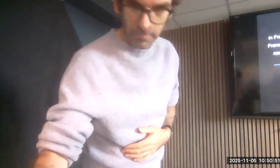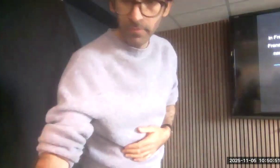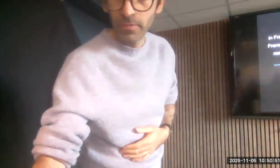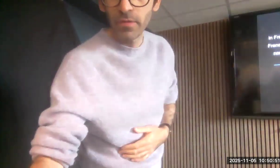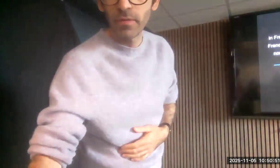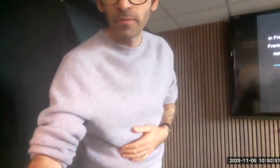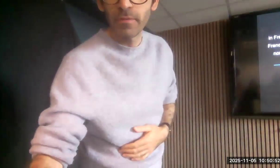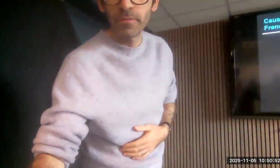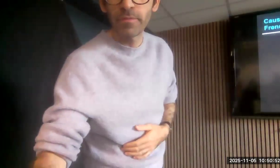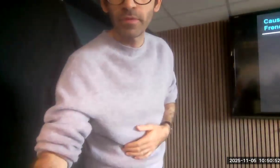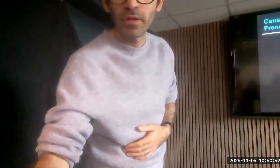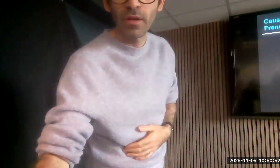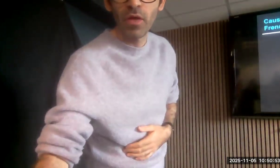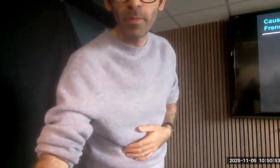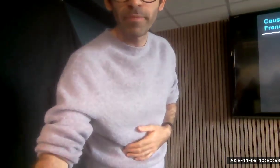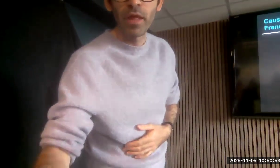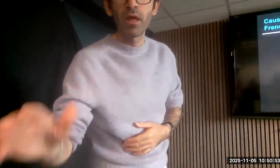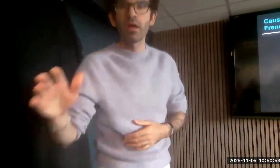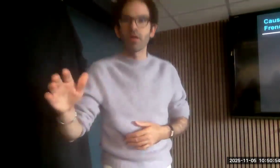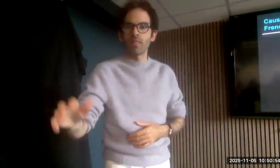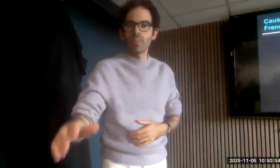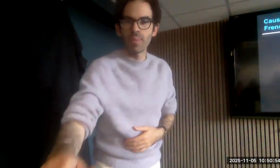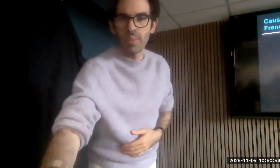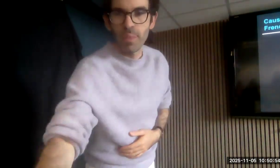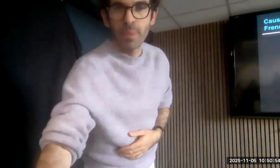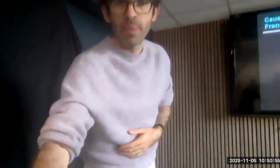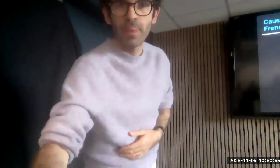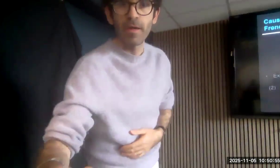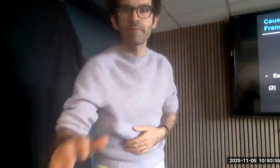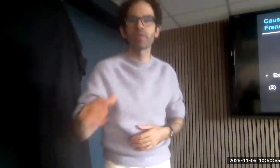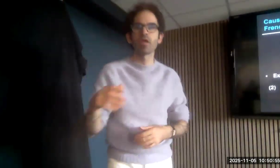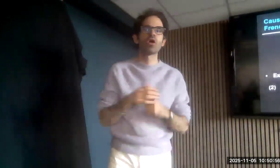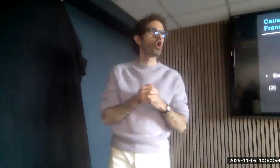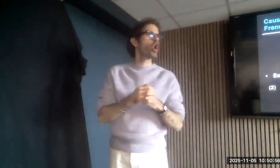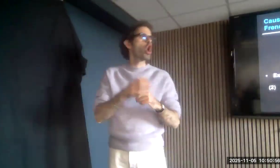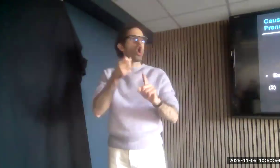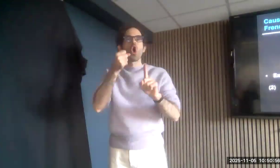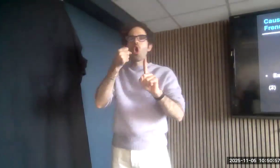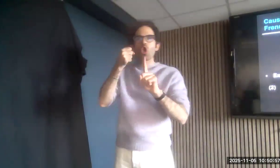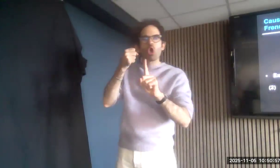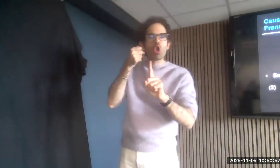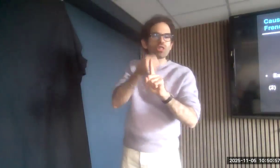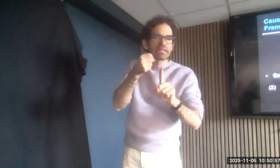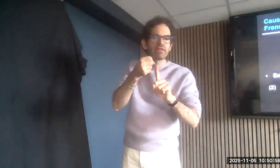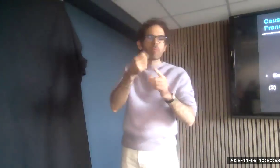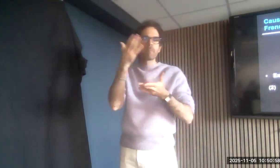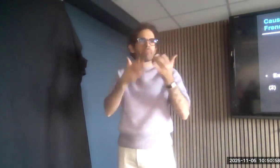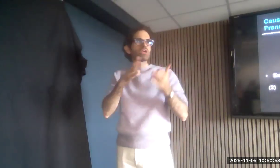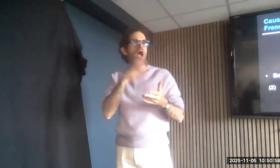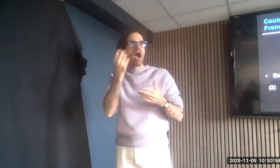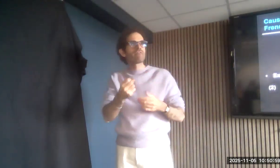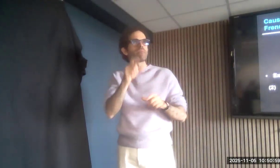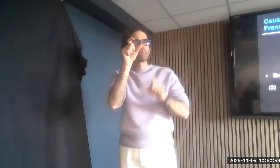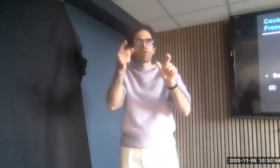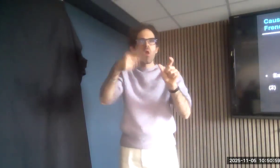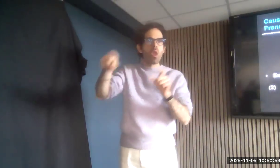In Paris.